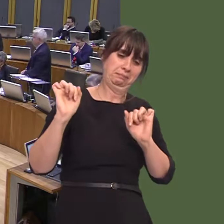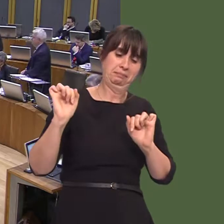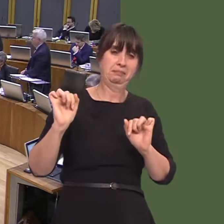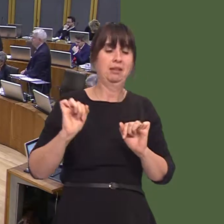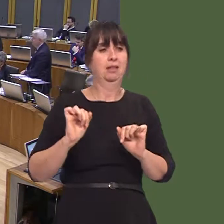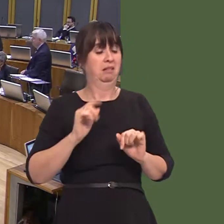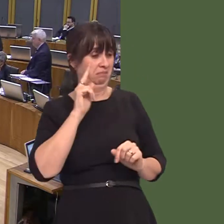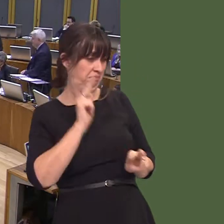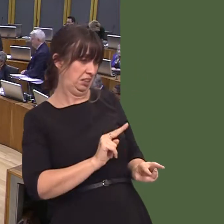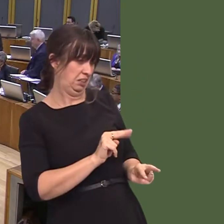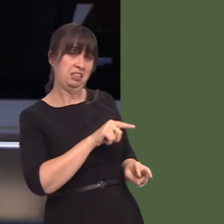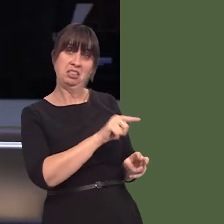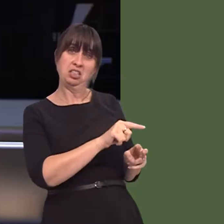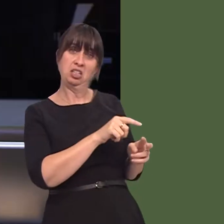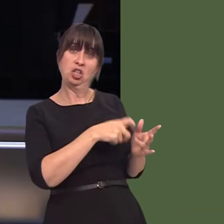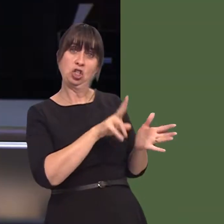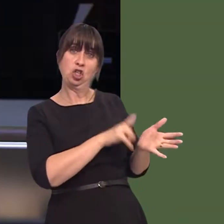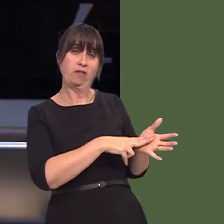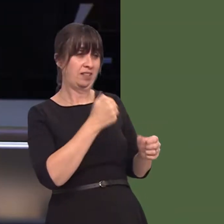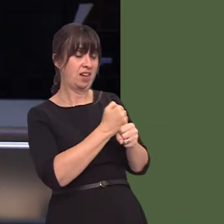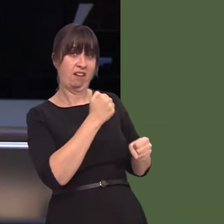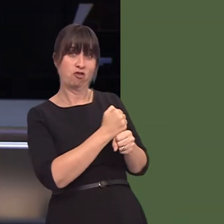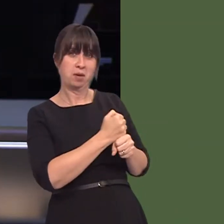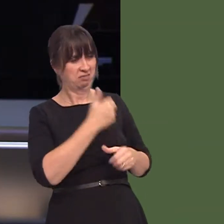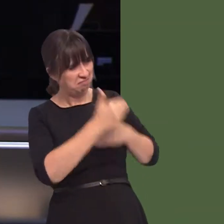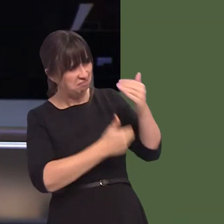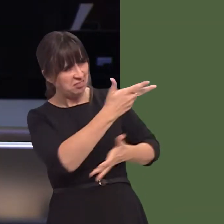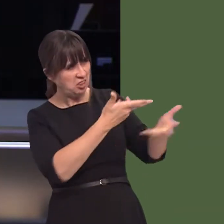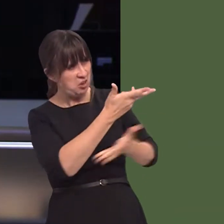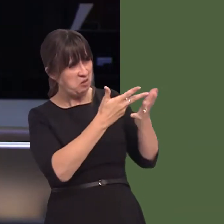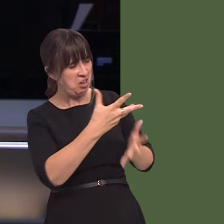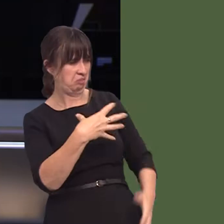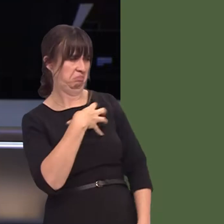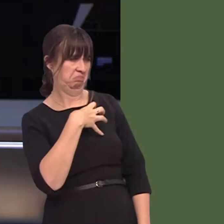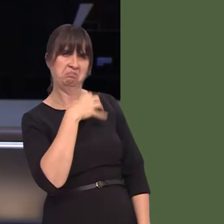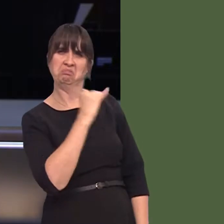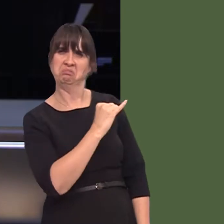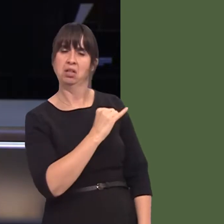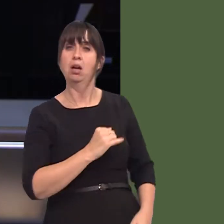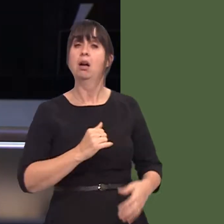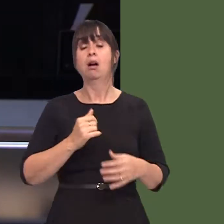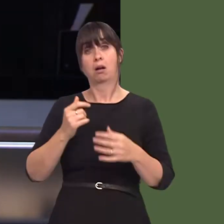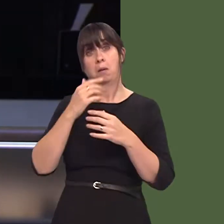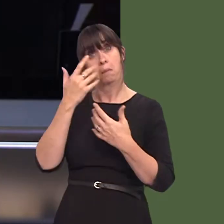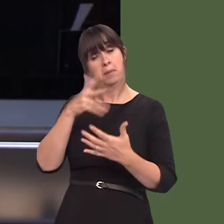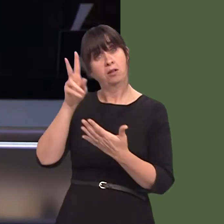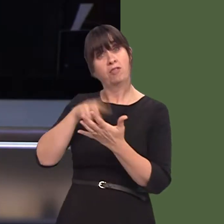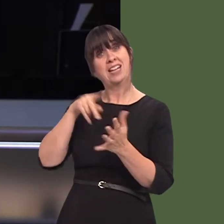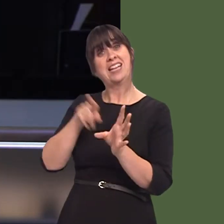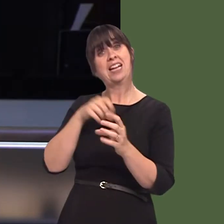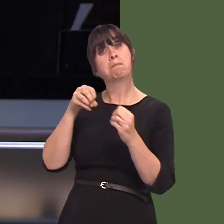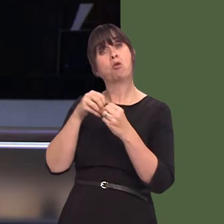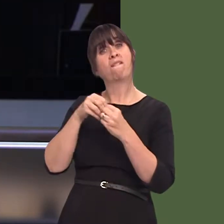Conservative Government has embarked on this negotiation, but if he has read Mr Yanis Varoufakisís